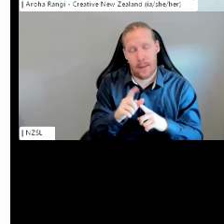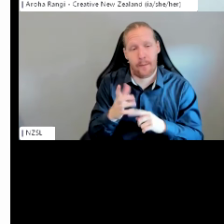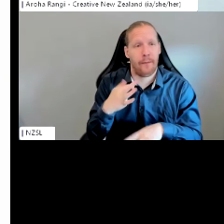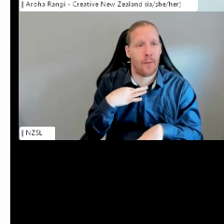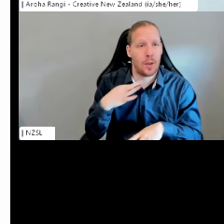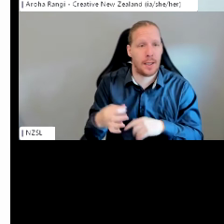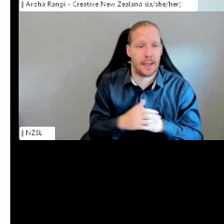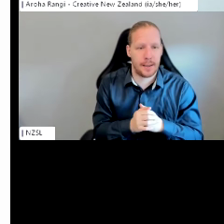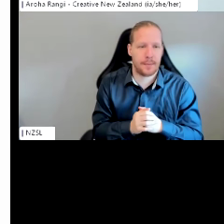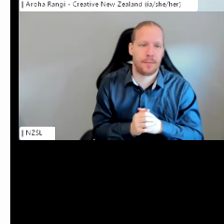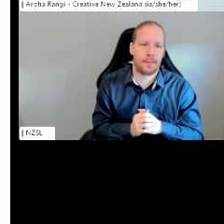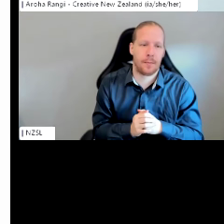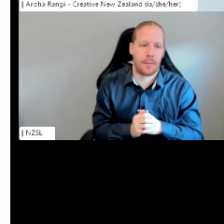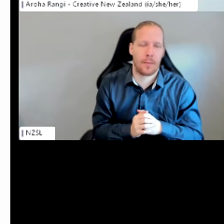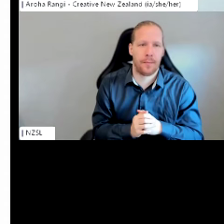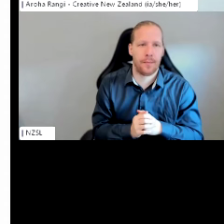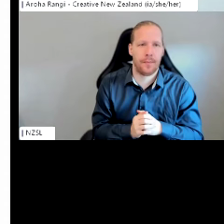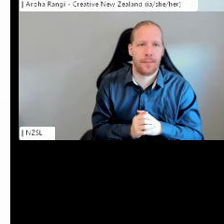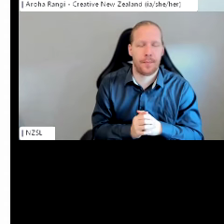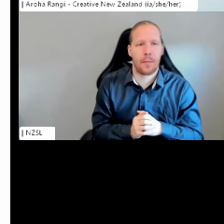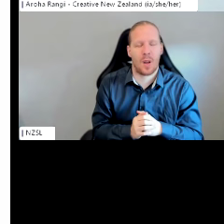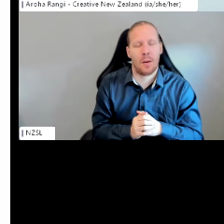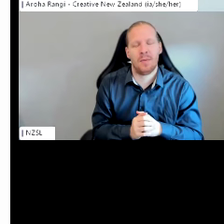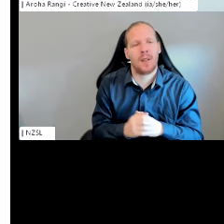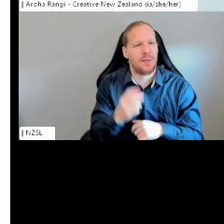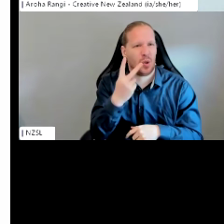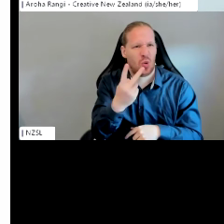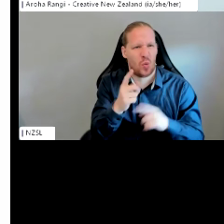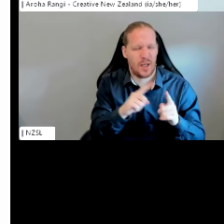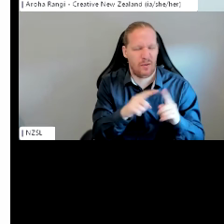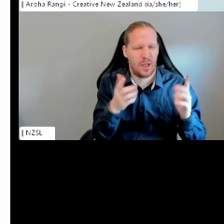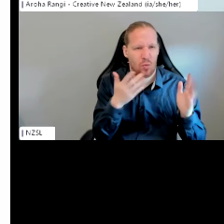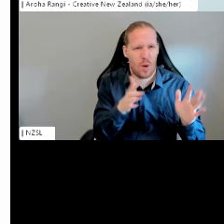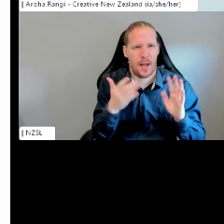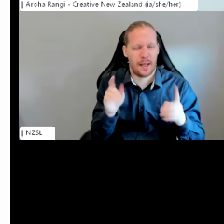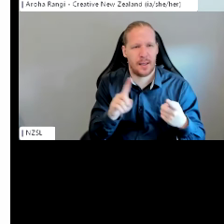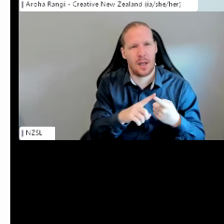here in the older volunteering market um people used to like oh I'll volunteer every Tuesday